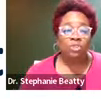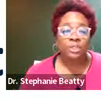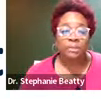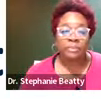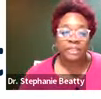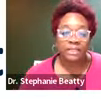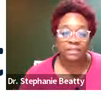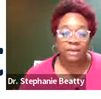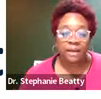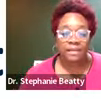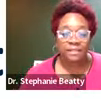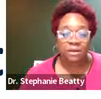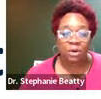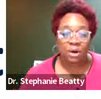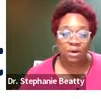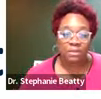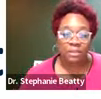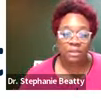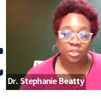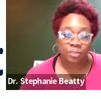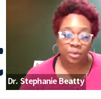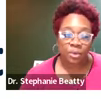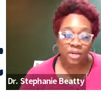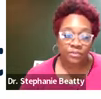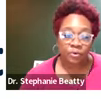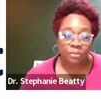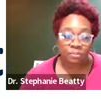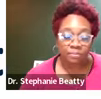Who should complete the ASL CART interpreter request form?